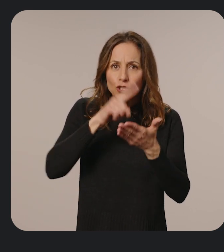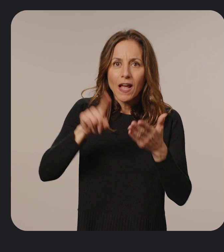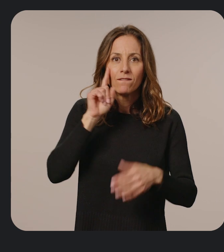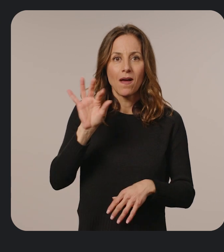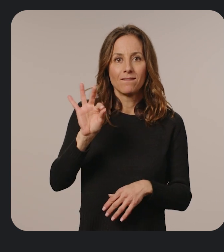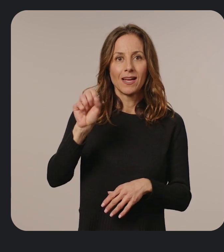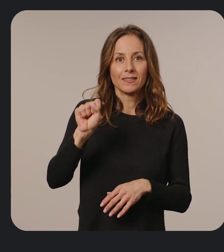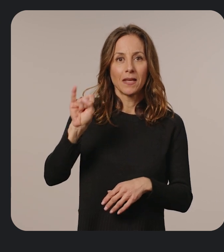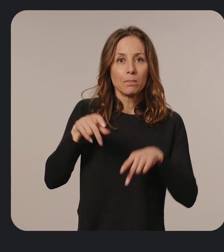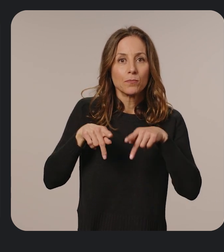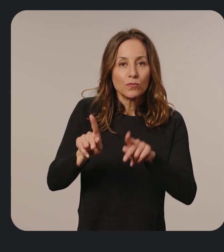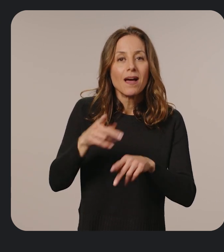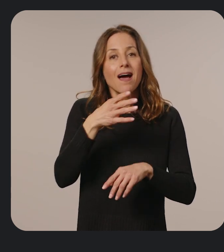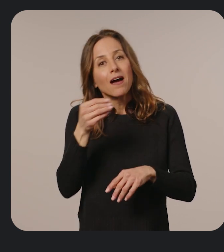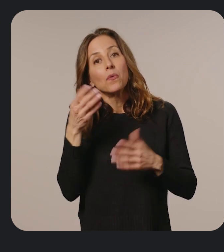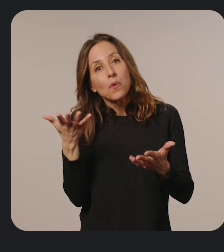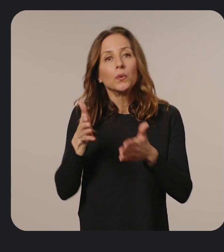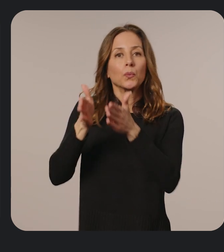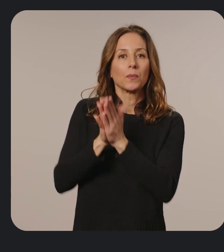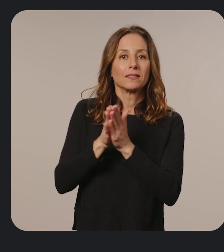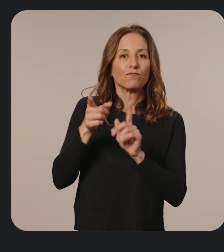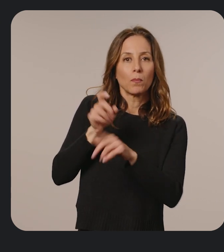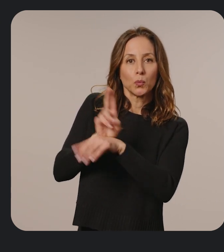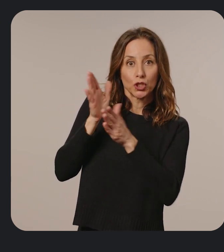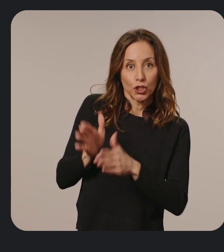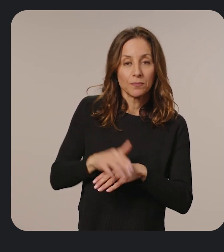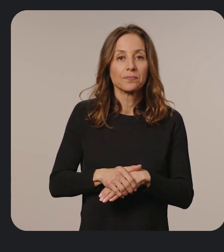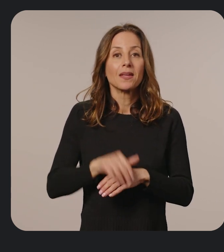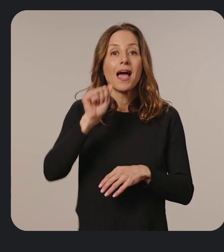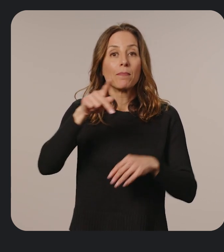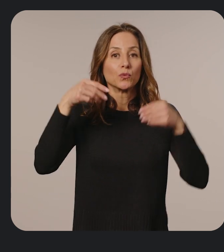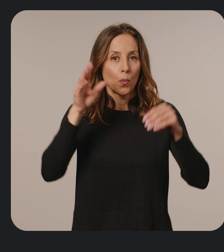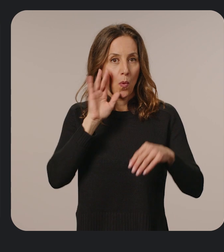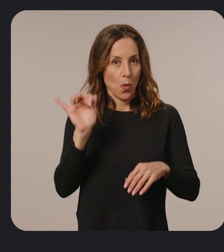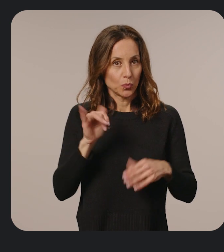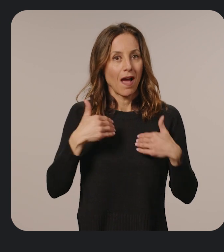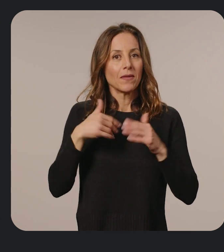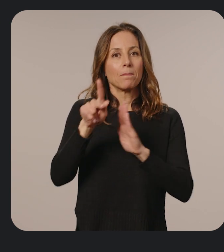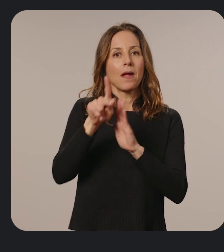to check for the FSI permission and/or request it from the user. App stores will have a policy enforcement,